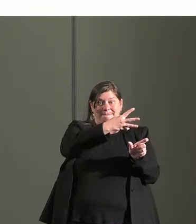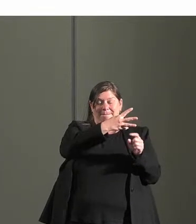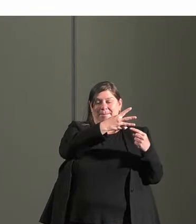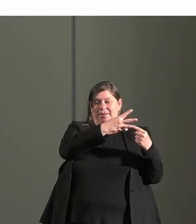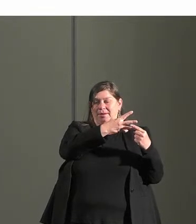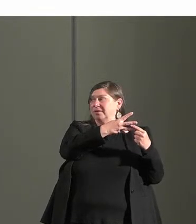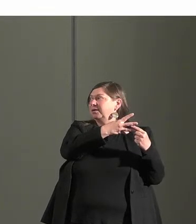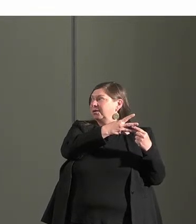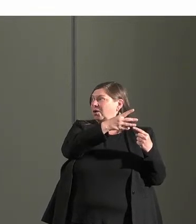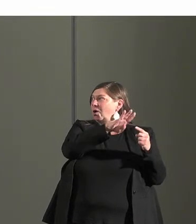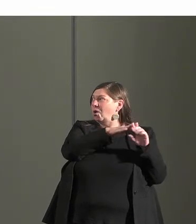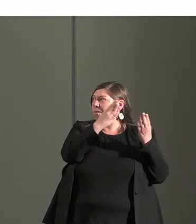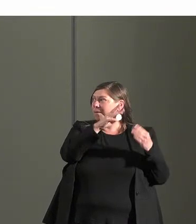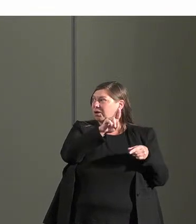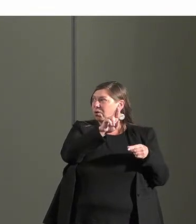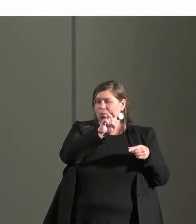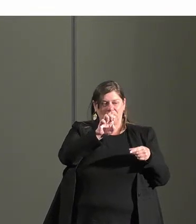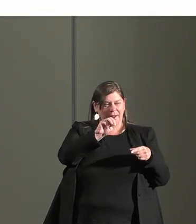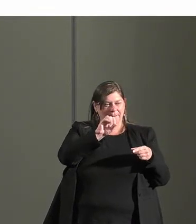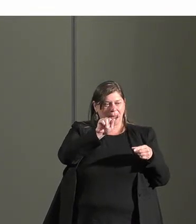Here you could see on the side panel, on the drop down, you